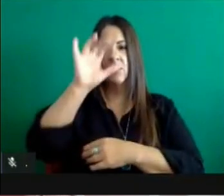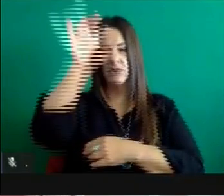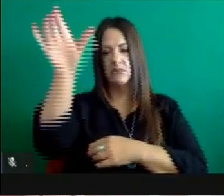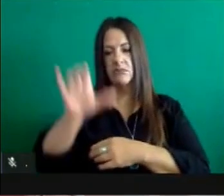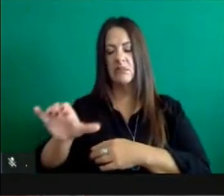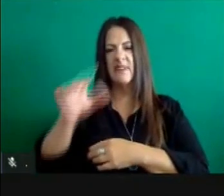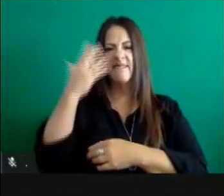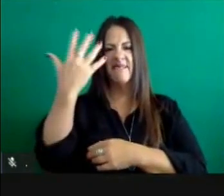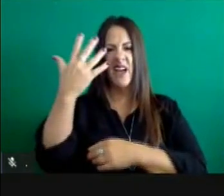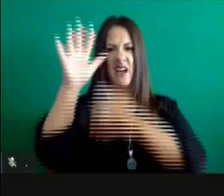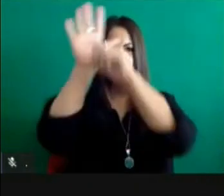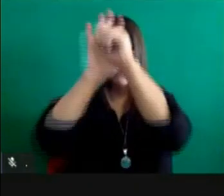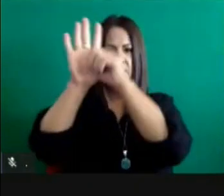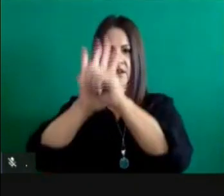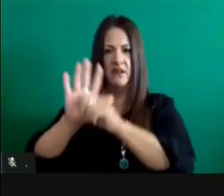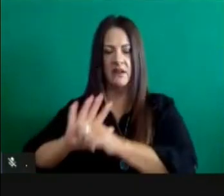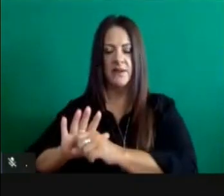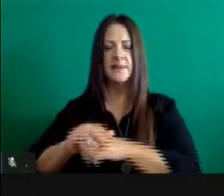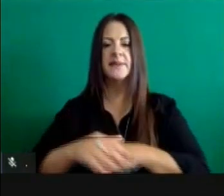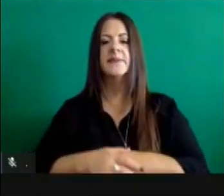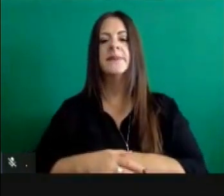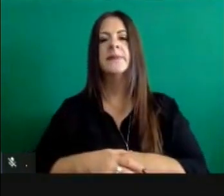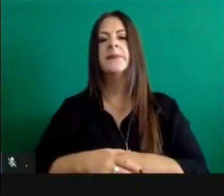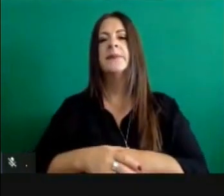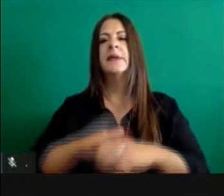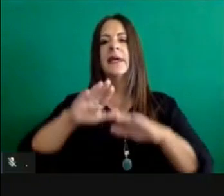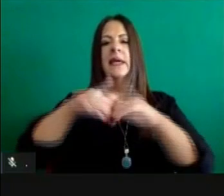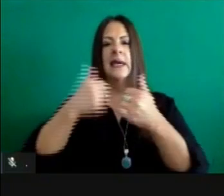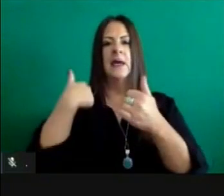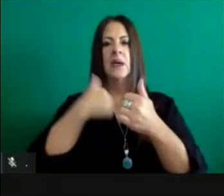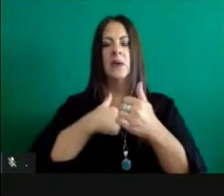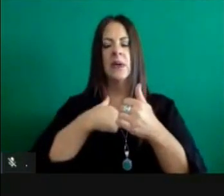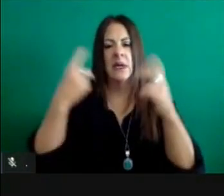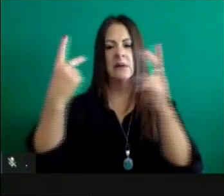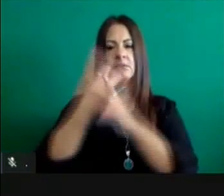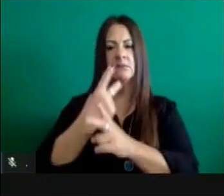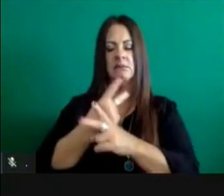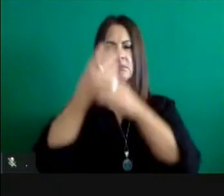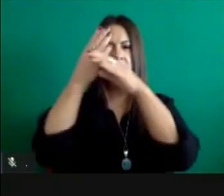STAY-AT-HOME ORDER. WE HAVE FIVE REGIONS ACROSS THE STATE. THESE REGIONS ARE WHAT ARE KNOWN AS THE HEALTH OFFICER REGIONS.